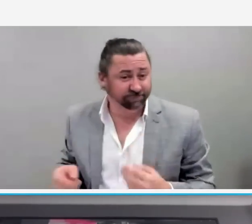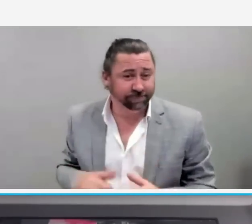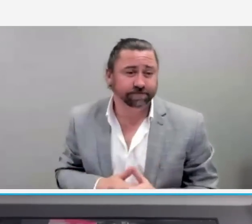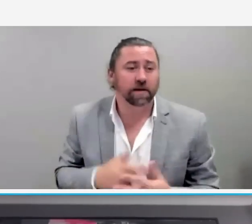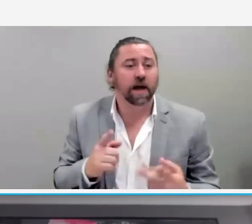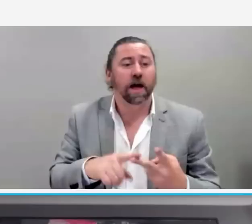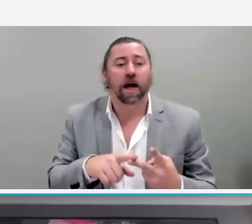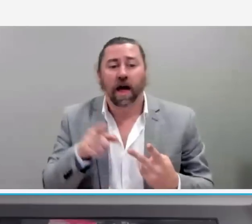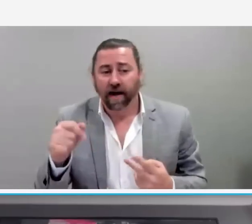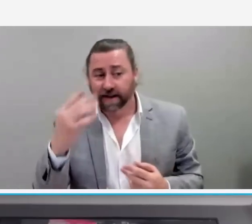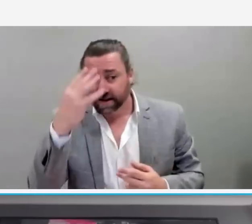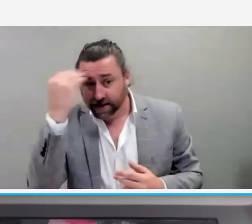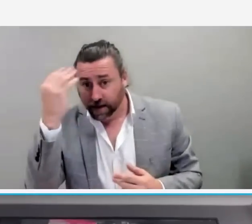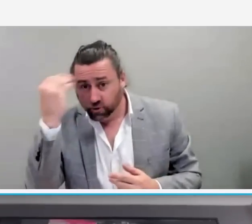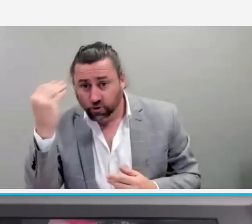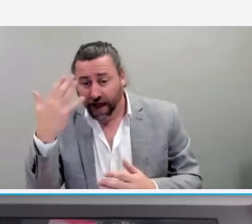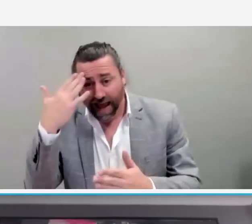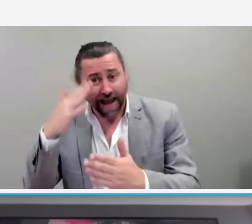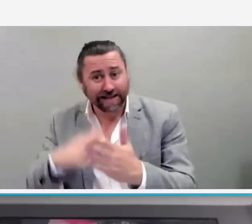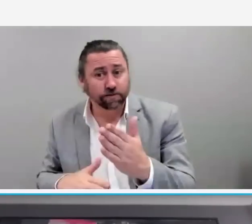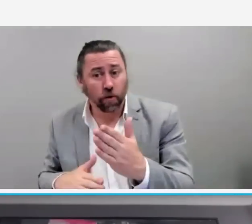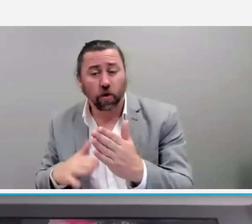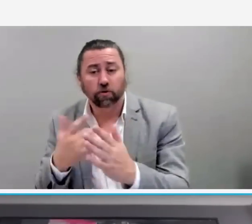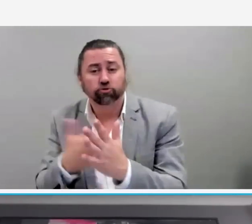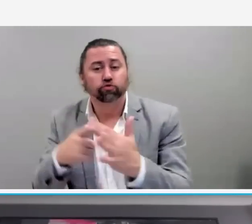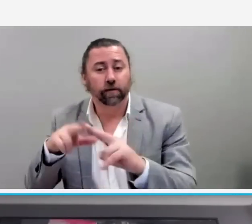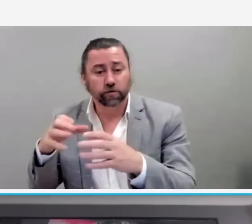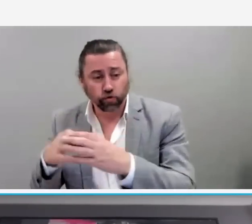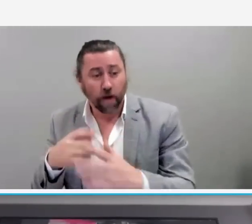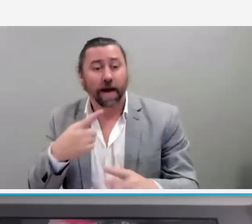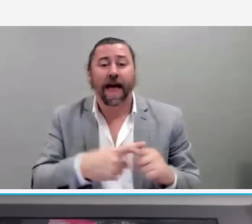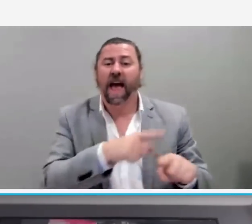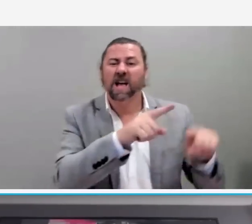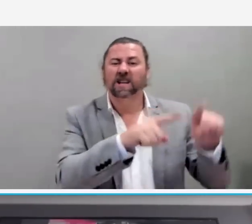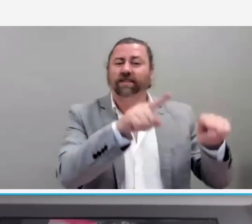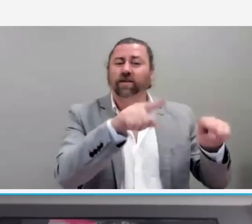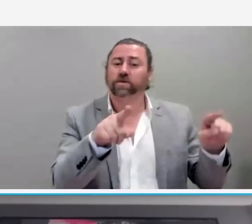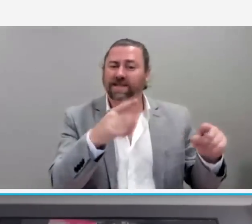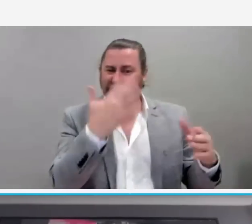Reference Group and also a diversity working group. Engagement with these groups has provided really